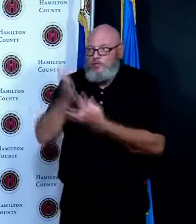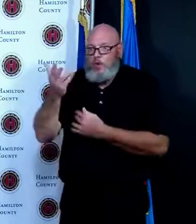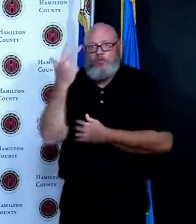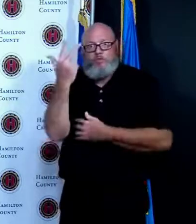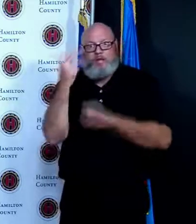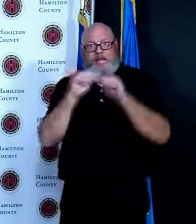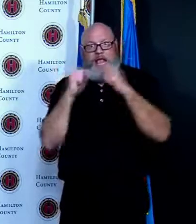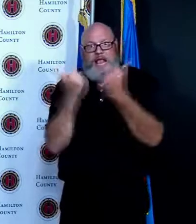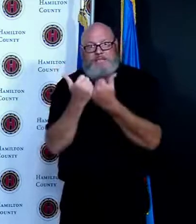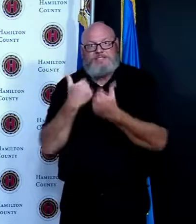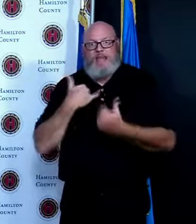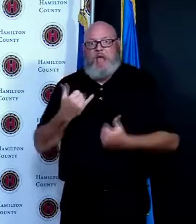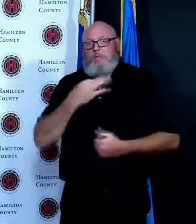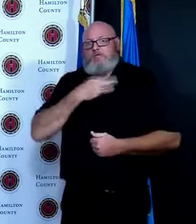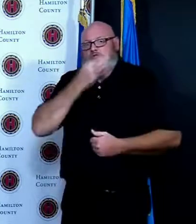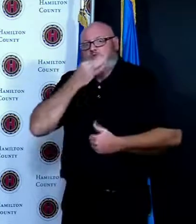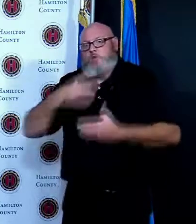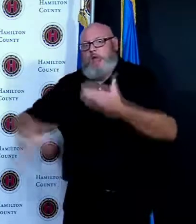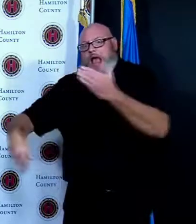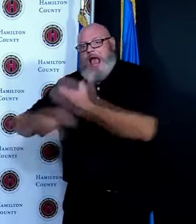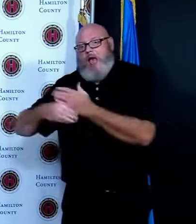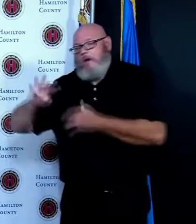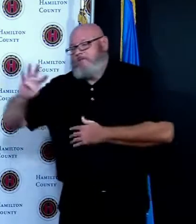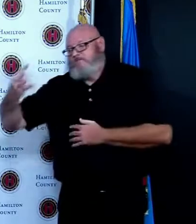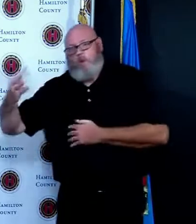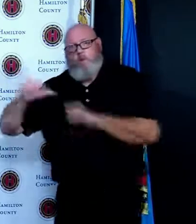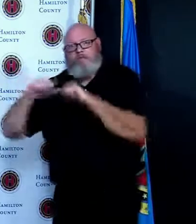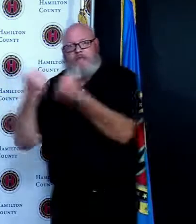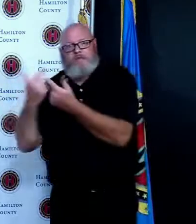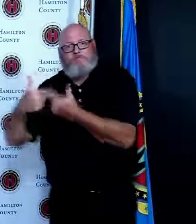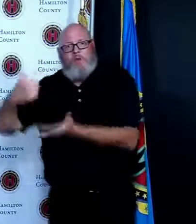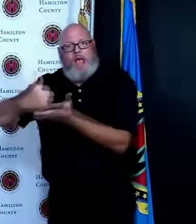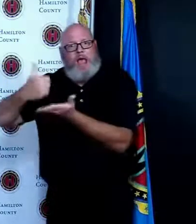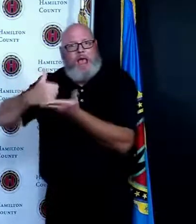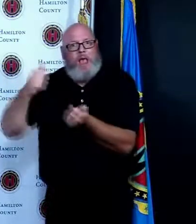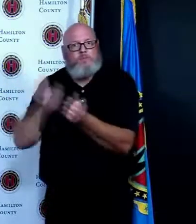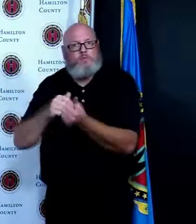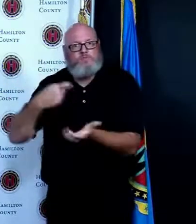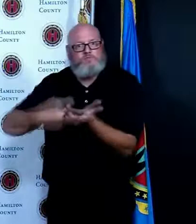the small business program I mentioned we we launched the first round in in may and awarded